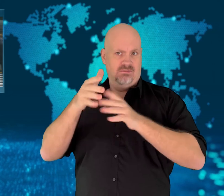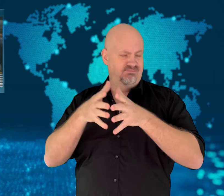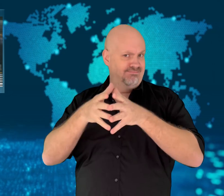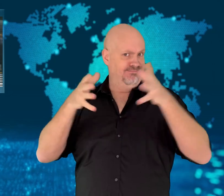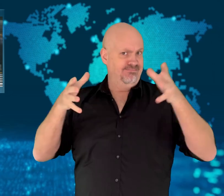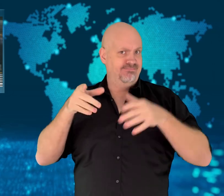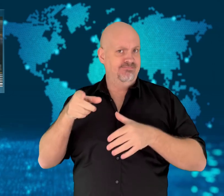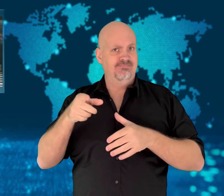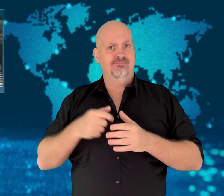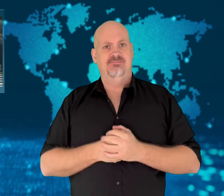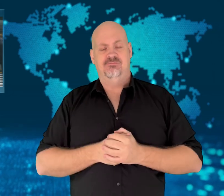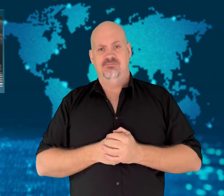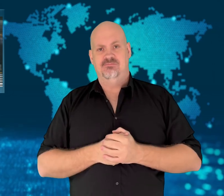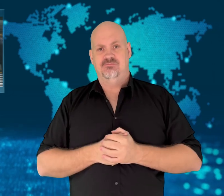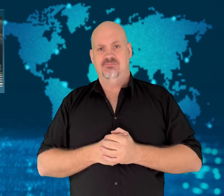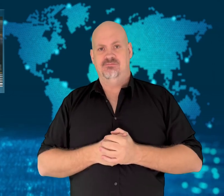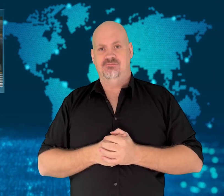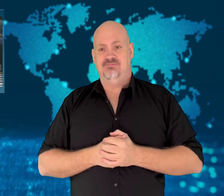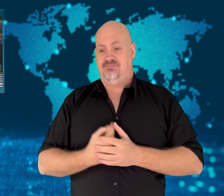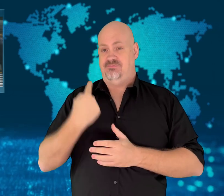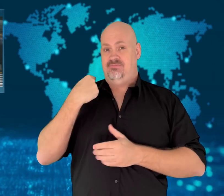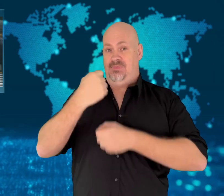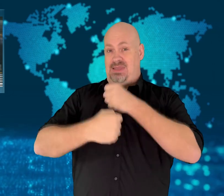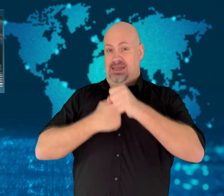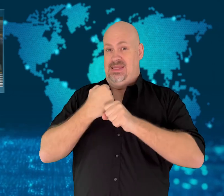people aged 65 and over.